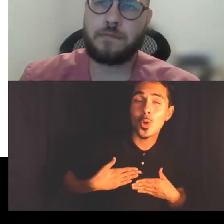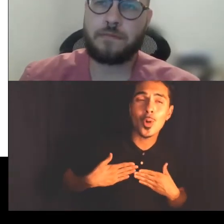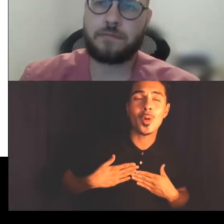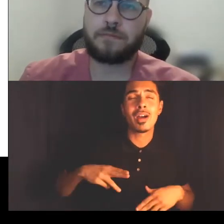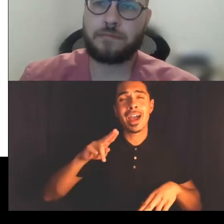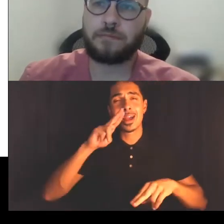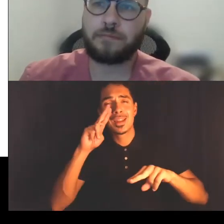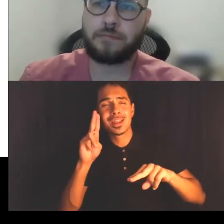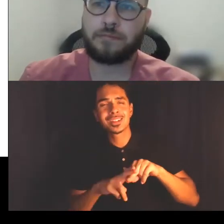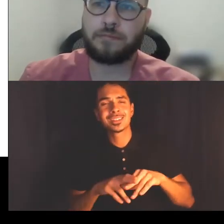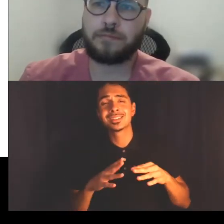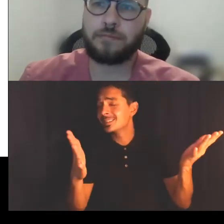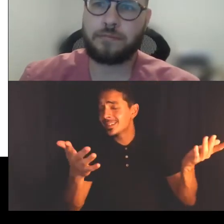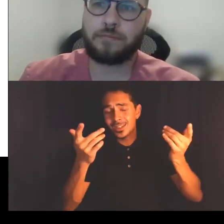I can't stress this enough, y'all.